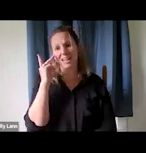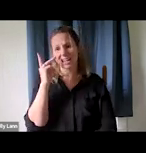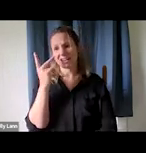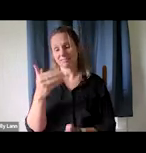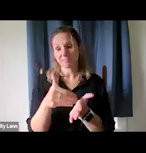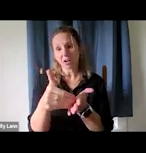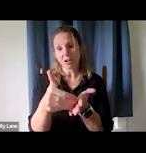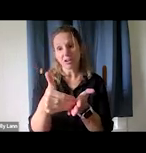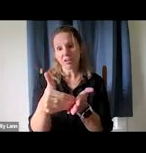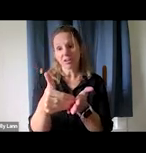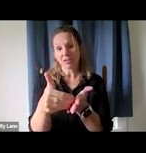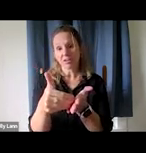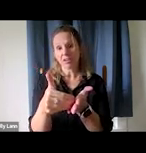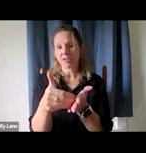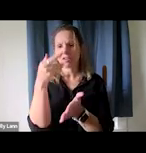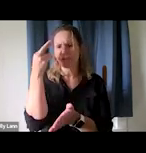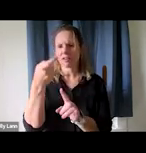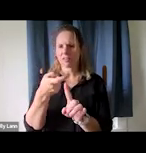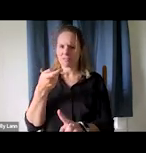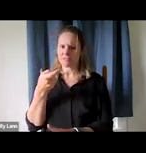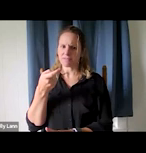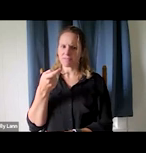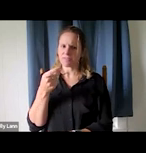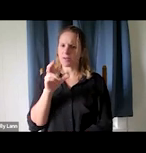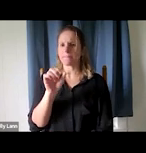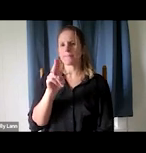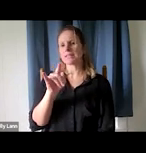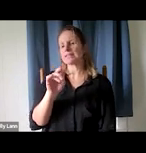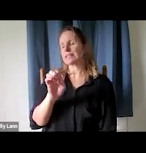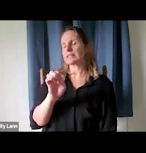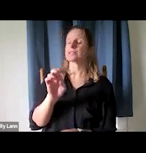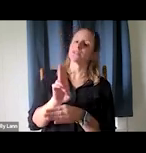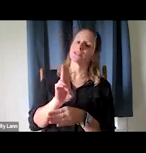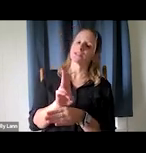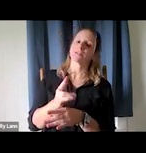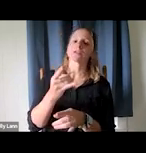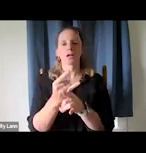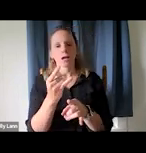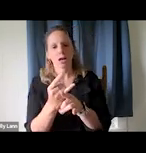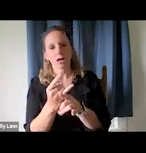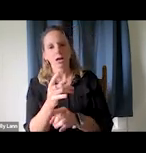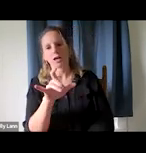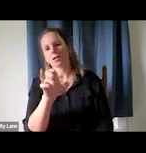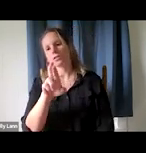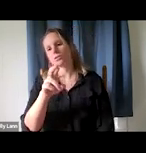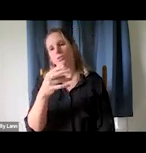is conditions caused by substance use. So alcohol, like cirrhosis,